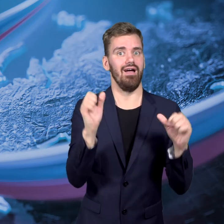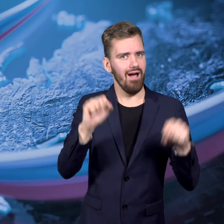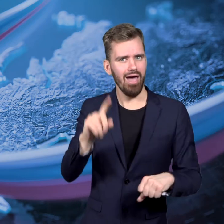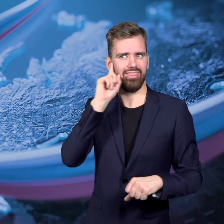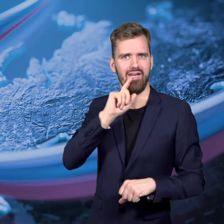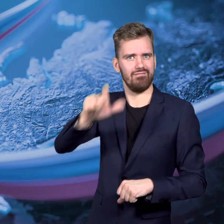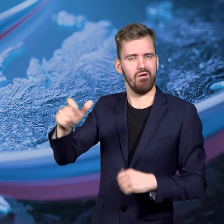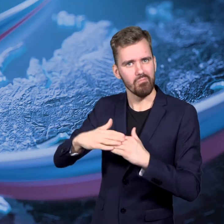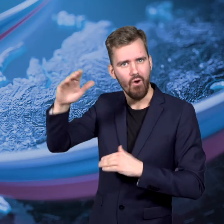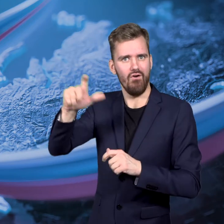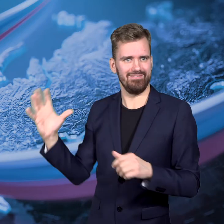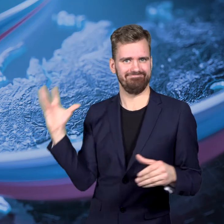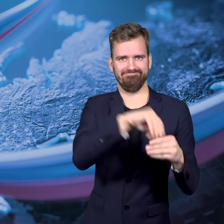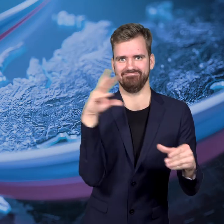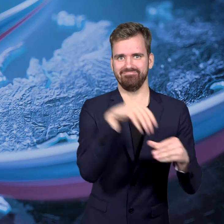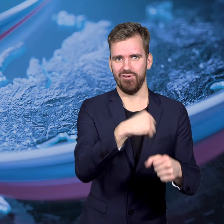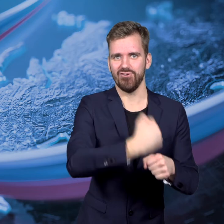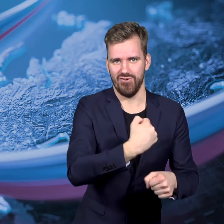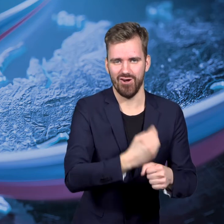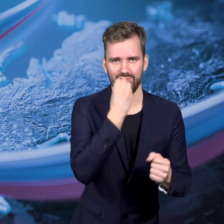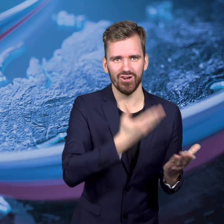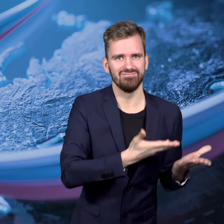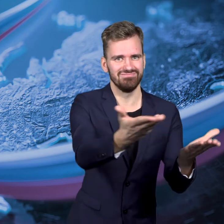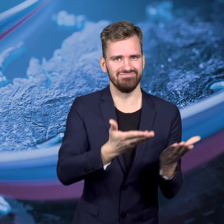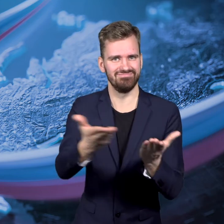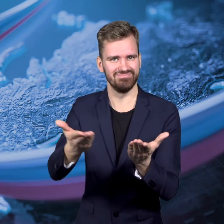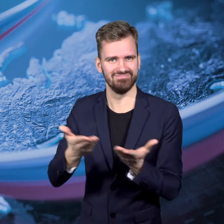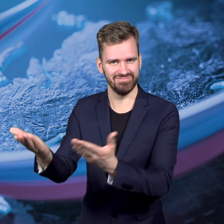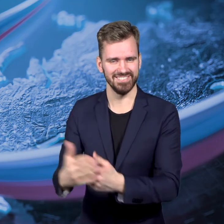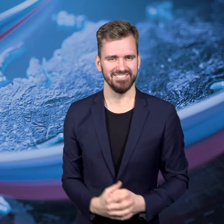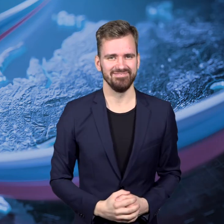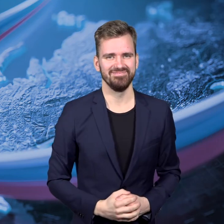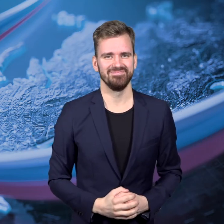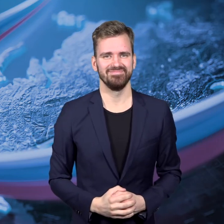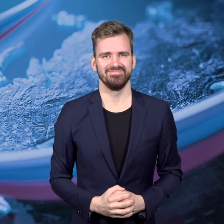there will be a lot of jobs for the deaf.